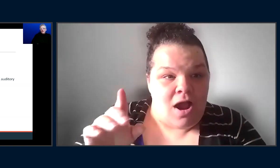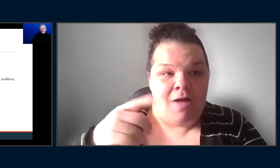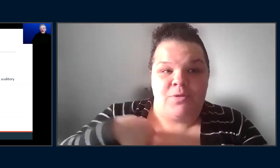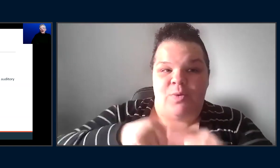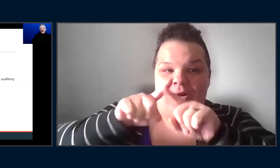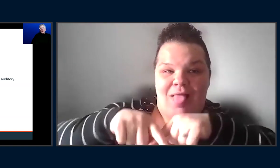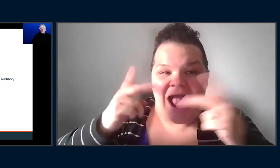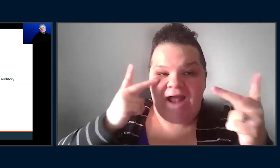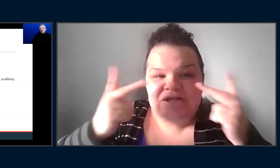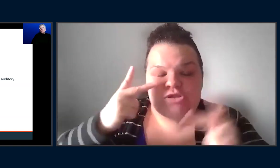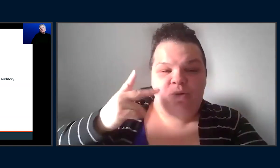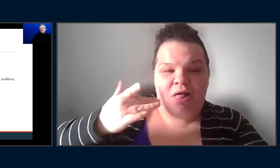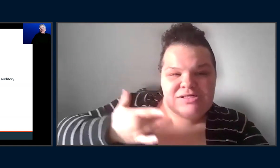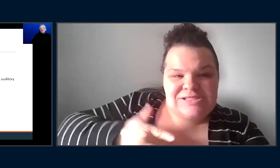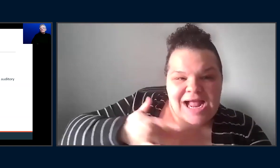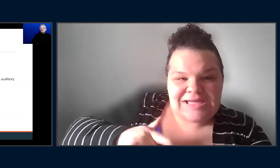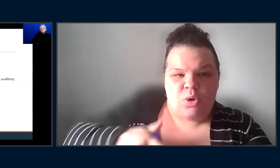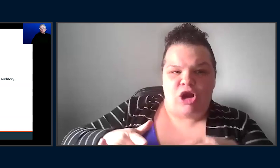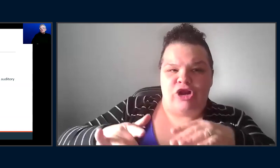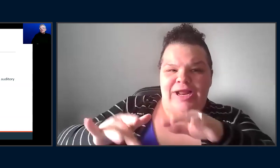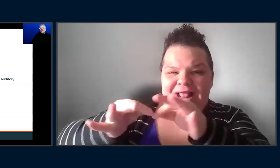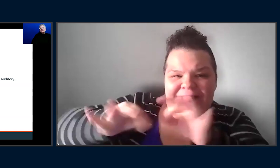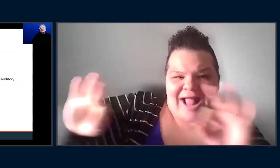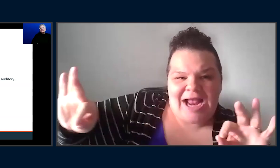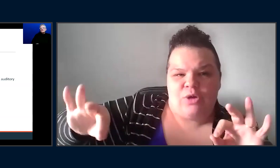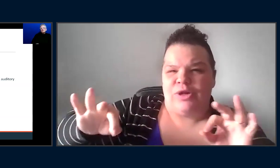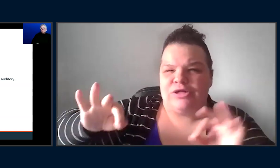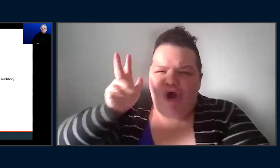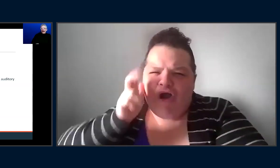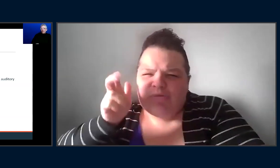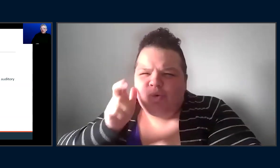rely on spoken English. We rely on visual